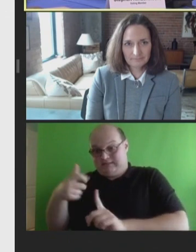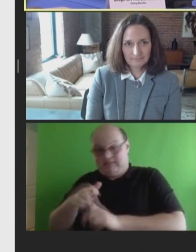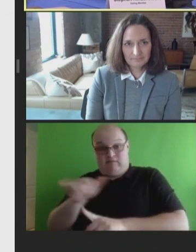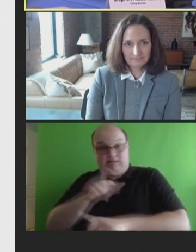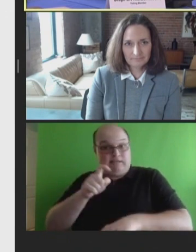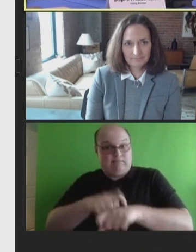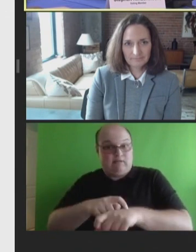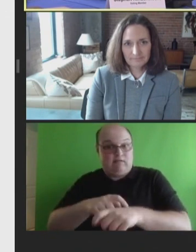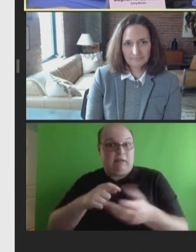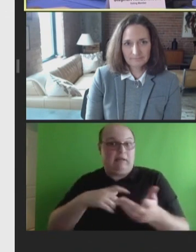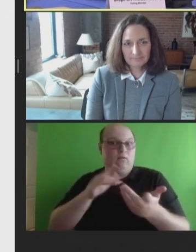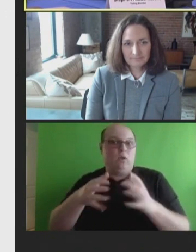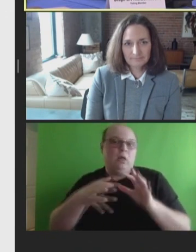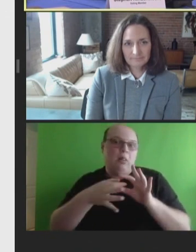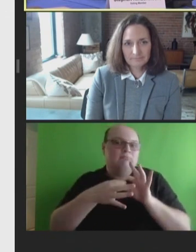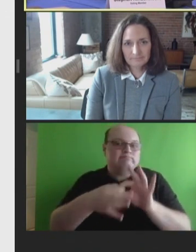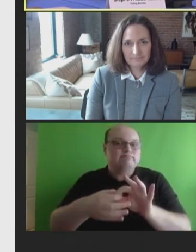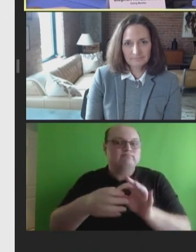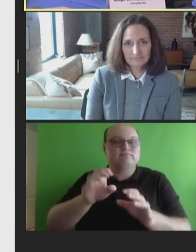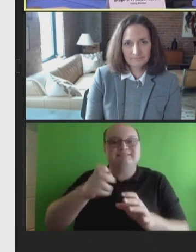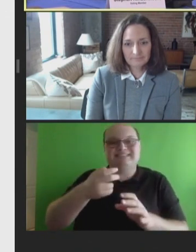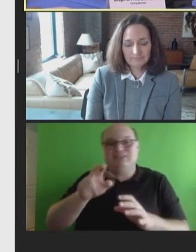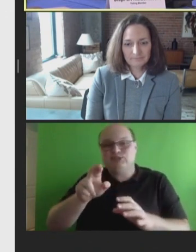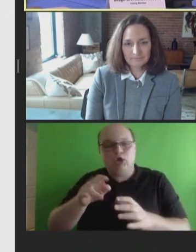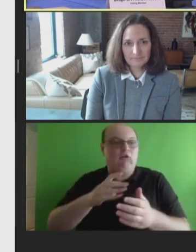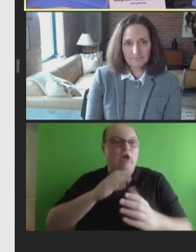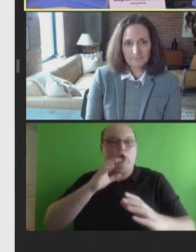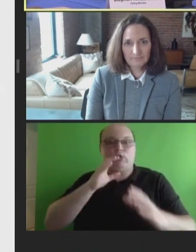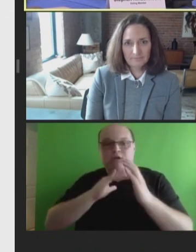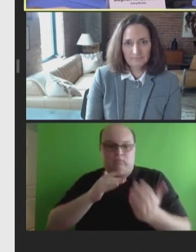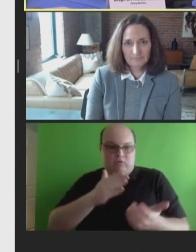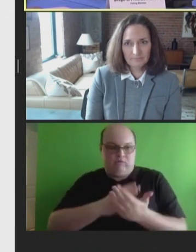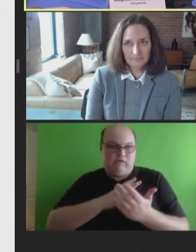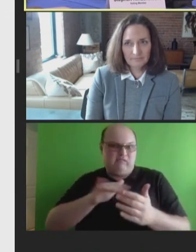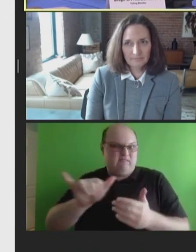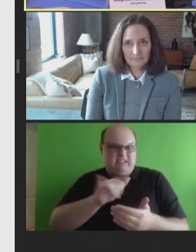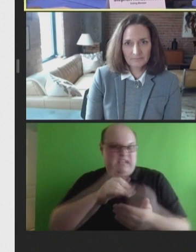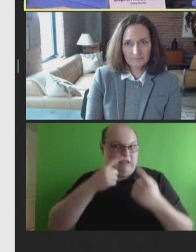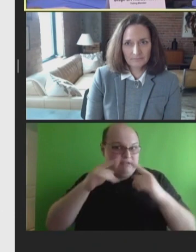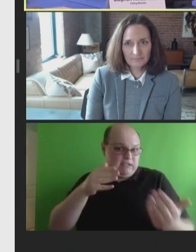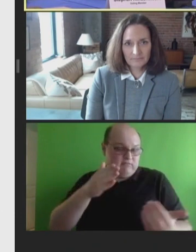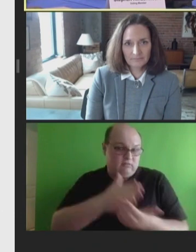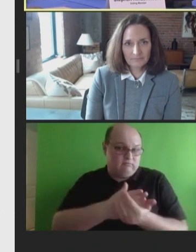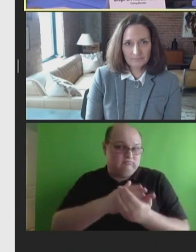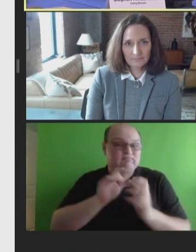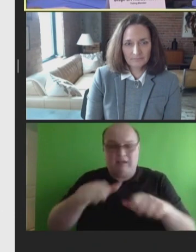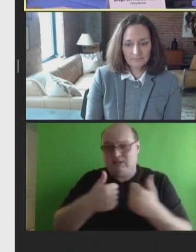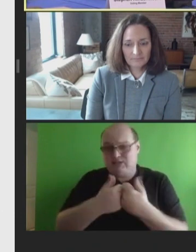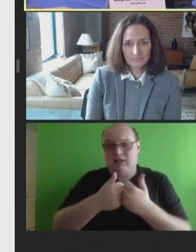to coordinate the EHR and communication there can be a challenge. Not that we can't overcome it,